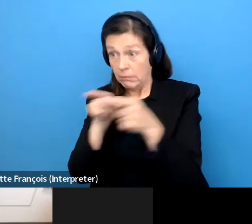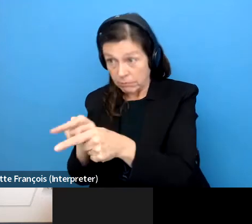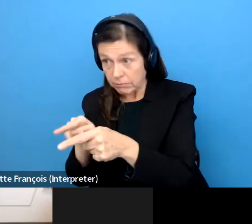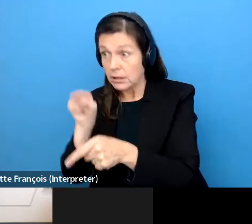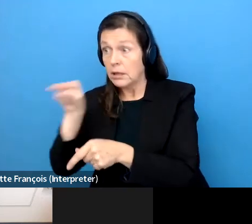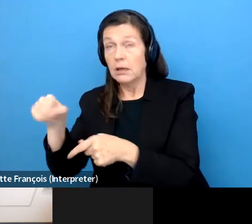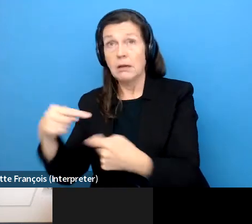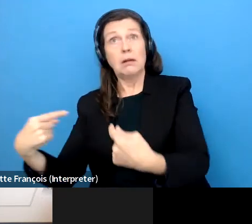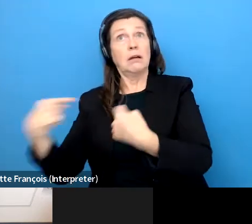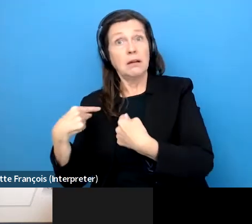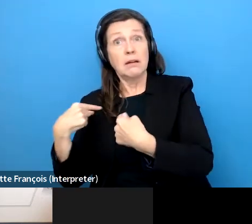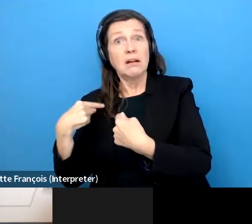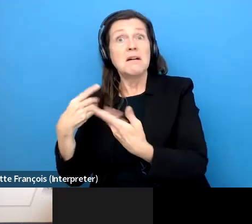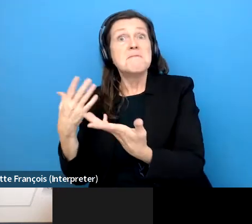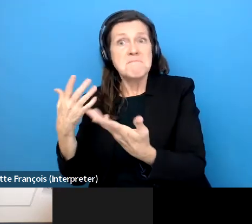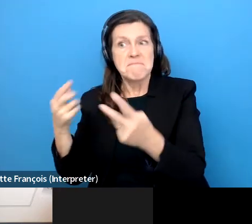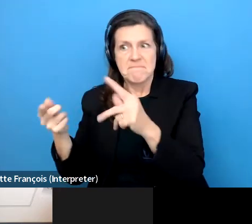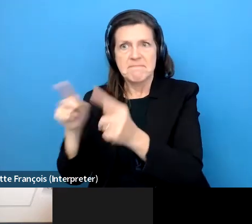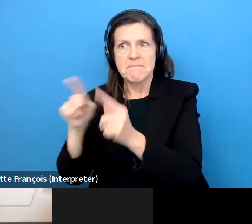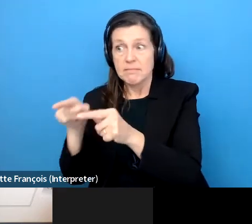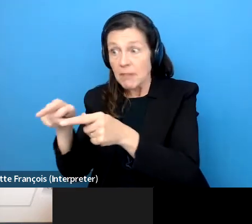They need to know that the police is on their side.